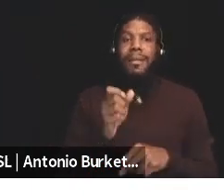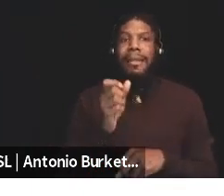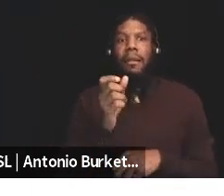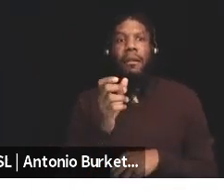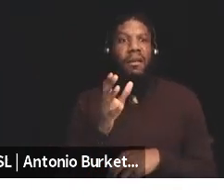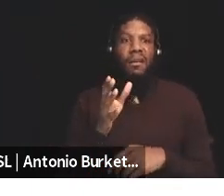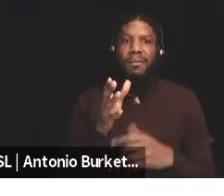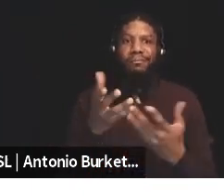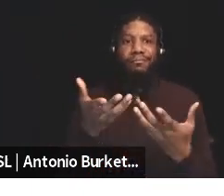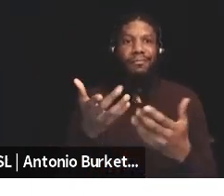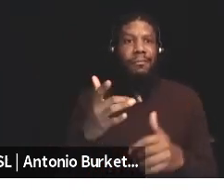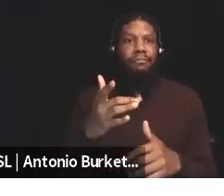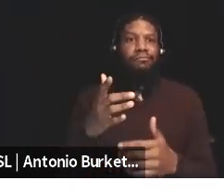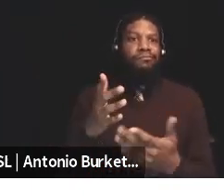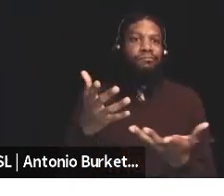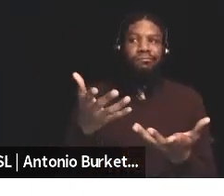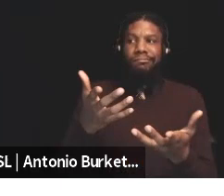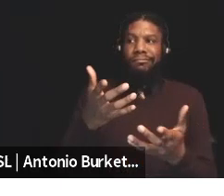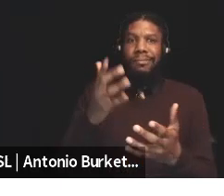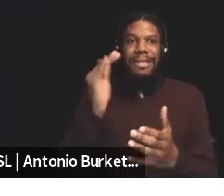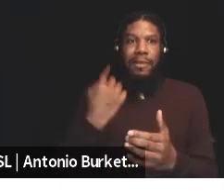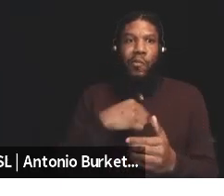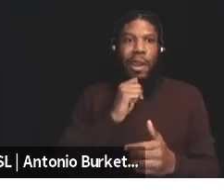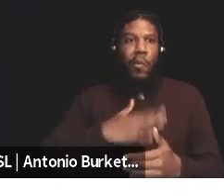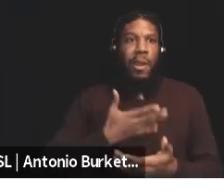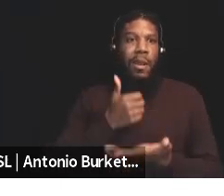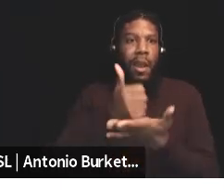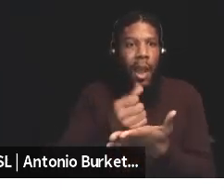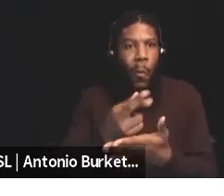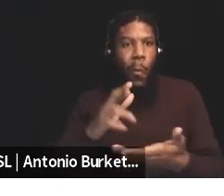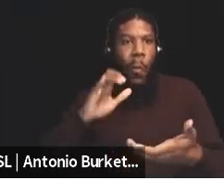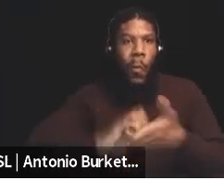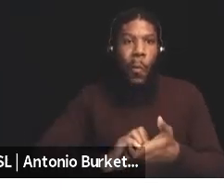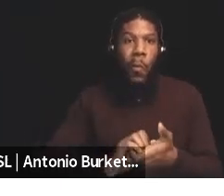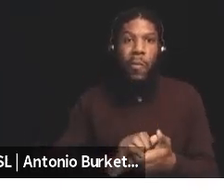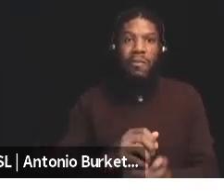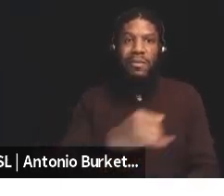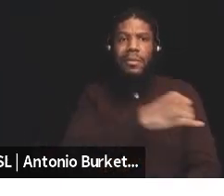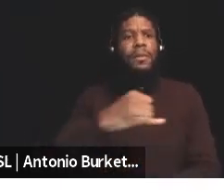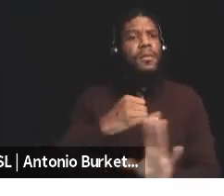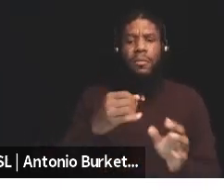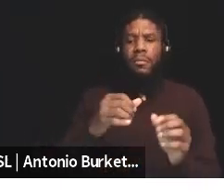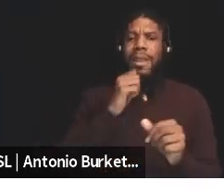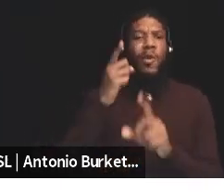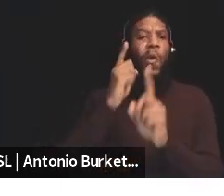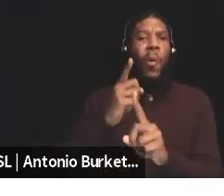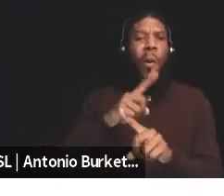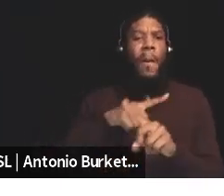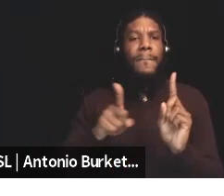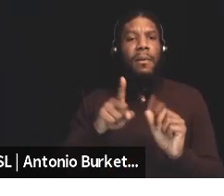willing to collaborate or help. So I think that kind of reorienting or helping folks see that